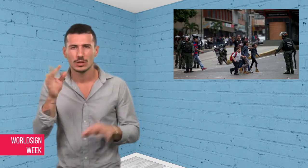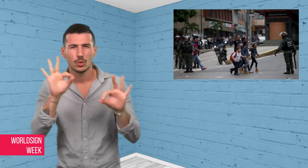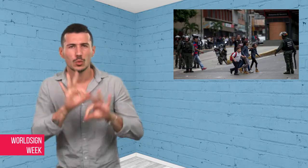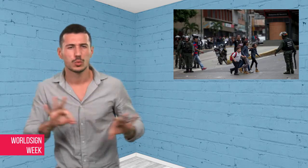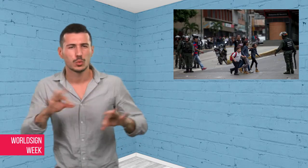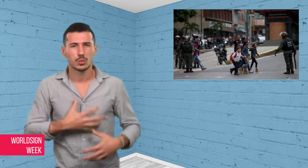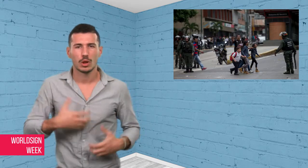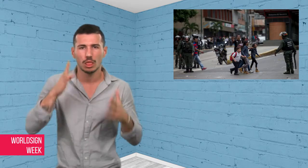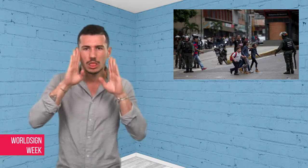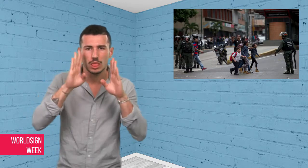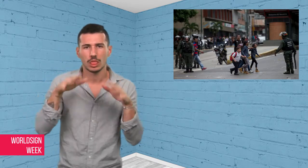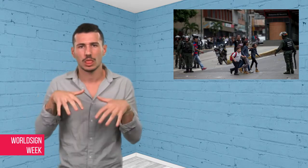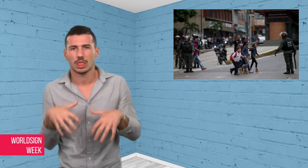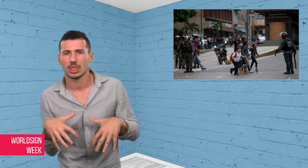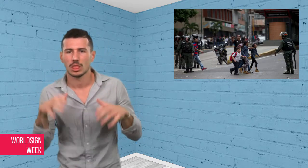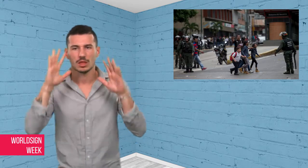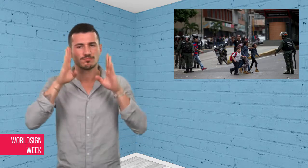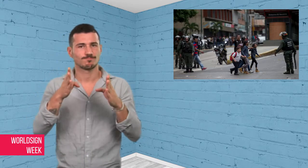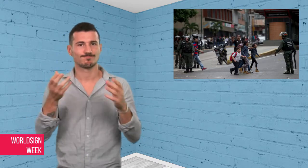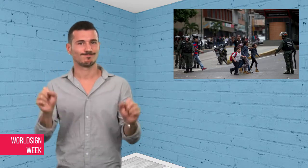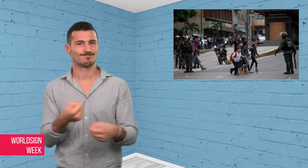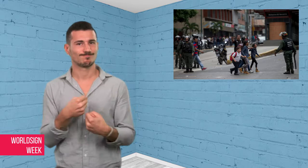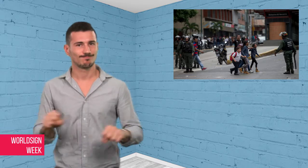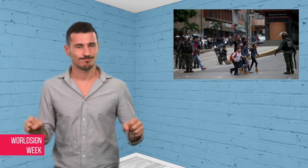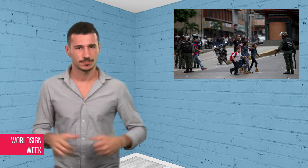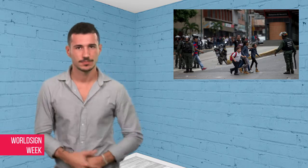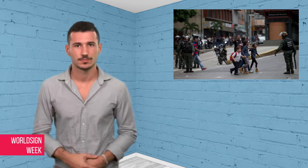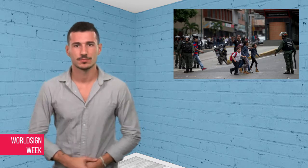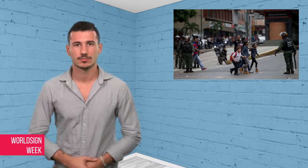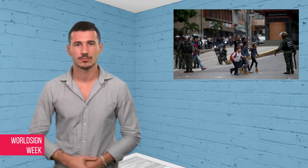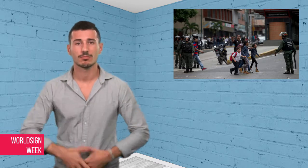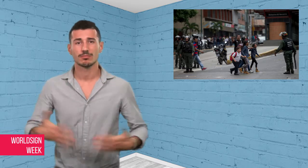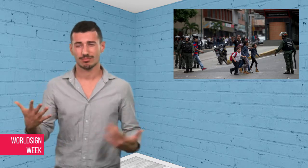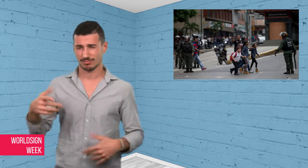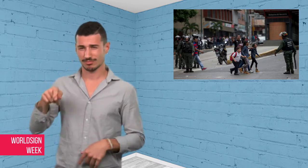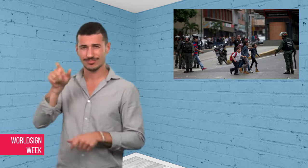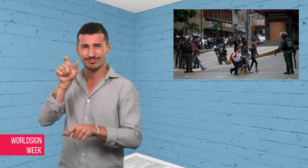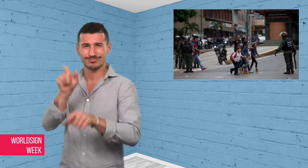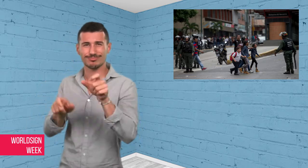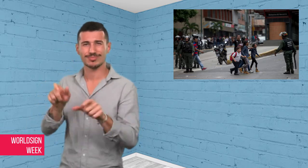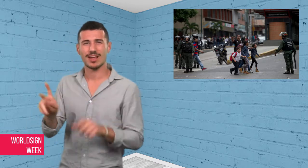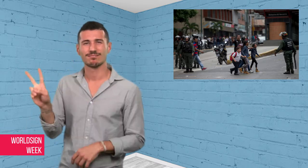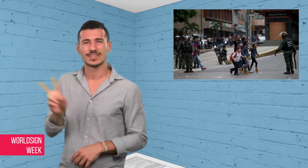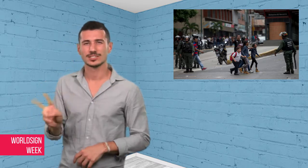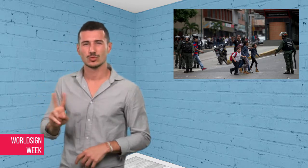The last straw for the Venezuelans was when